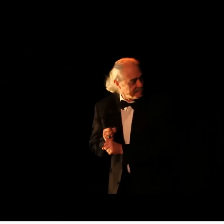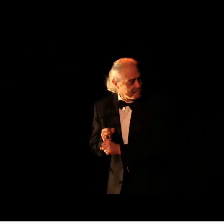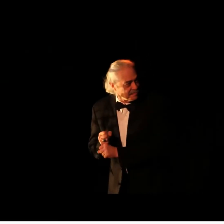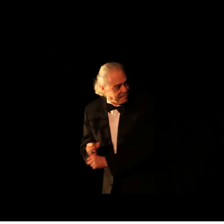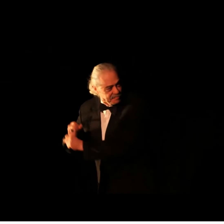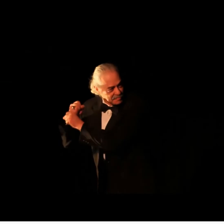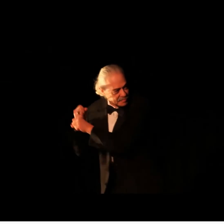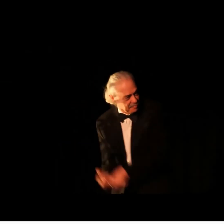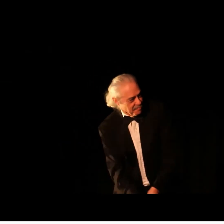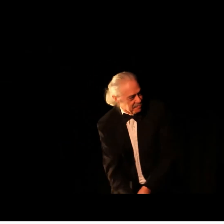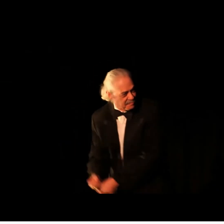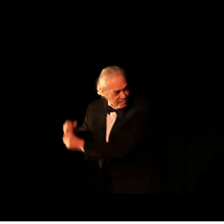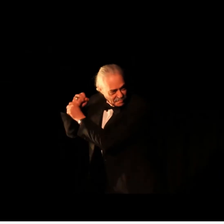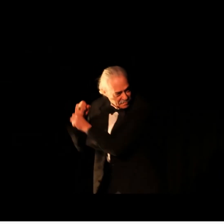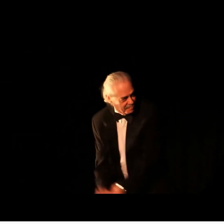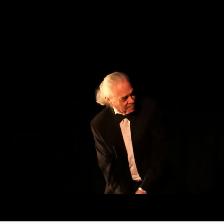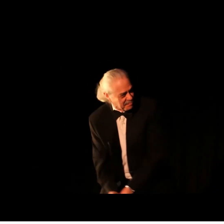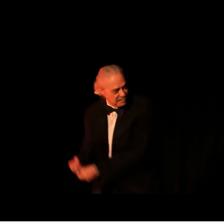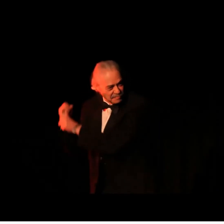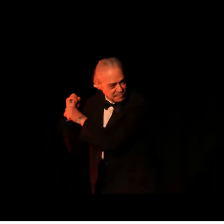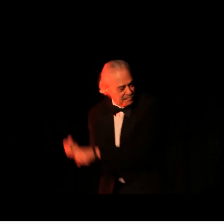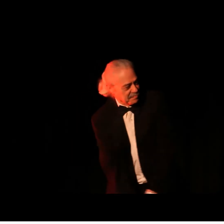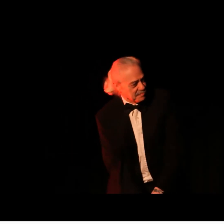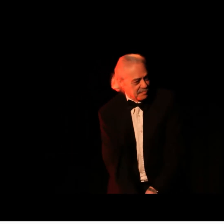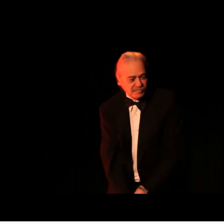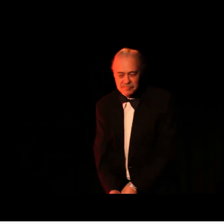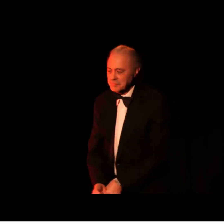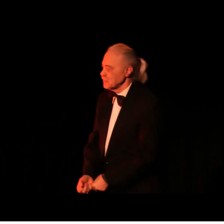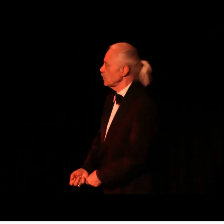CHOP CHOP CHOP